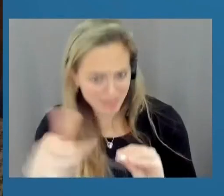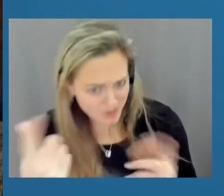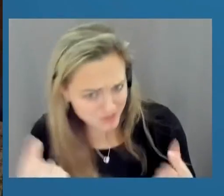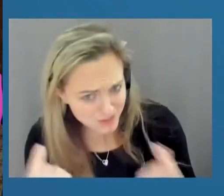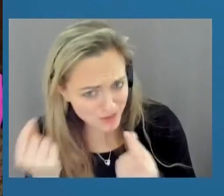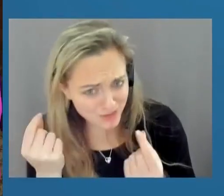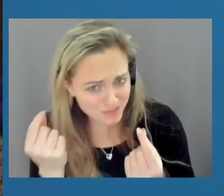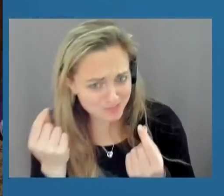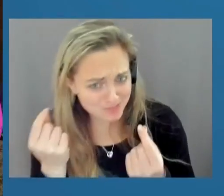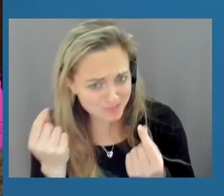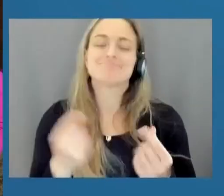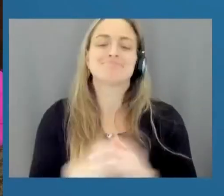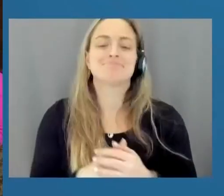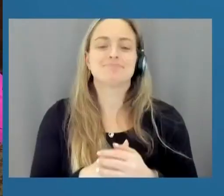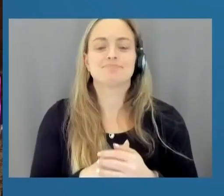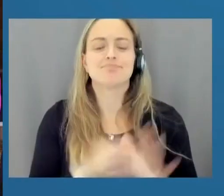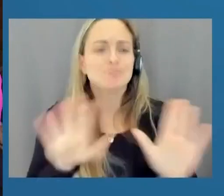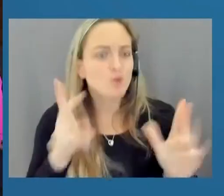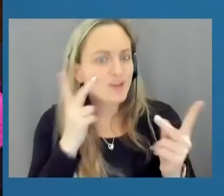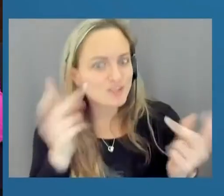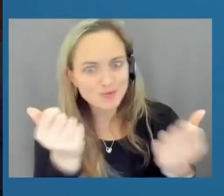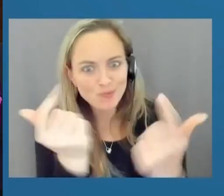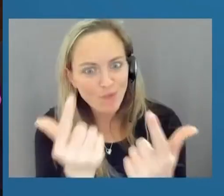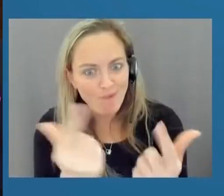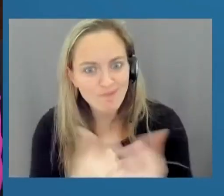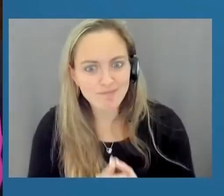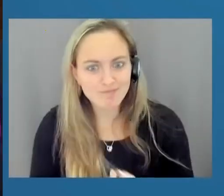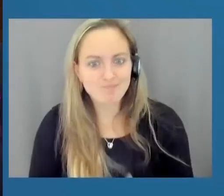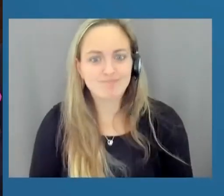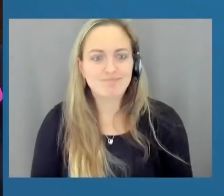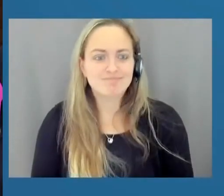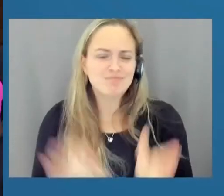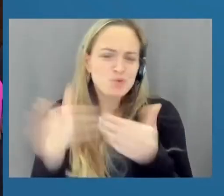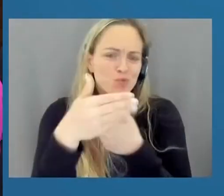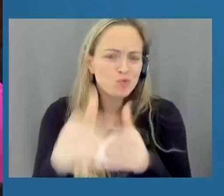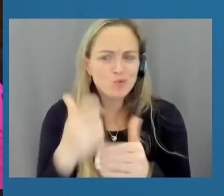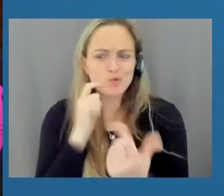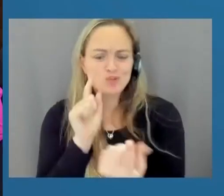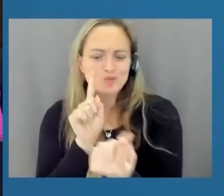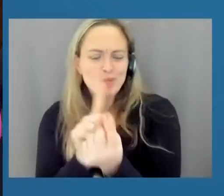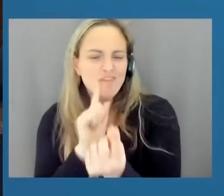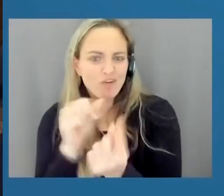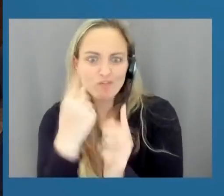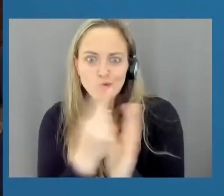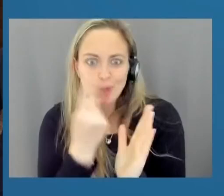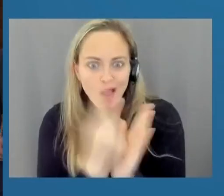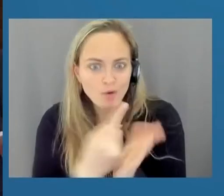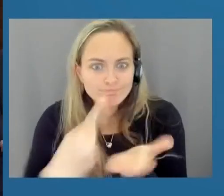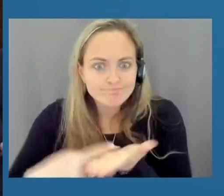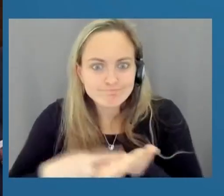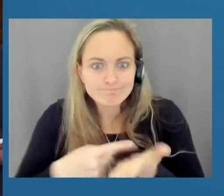Uh, great to see everyone and in a room where we just met for a couple of hours on important matters that uh you're all